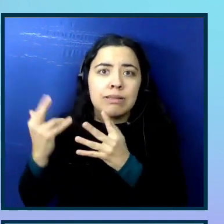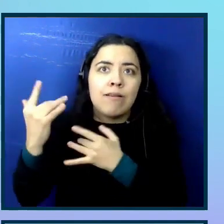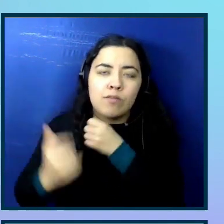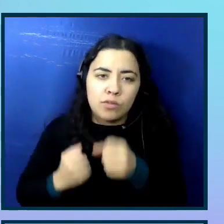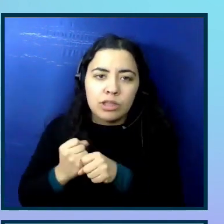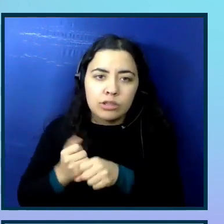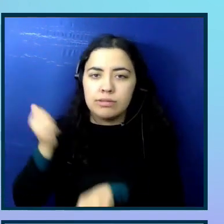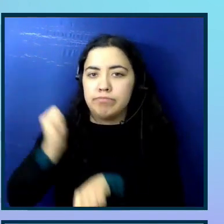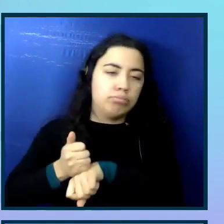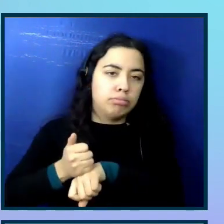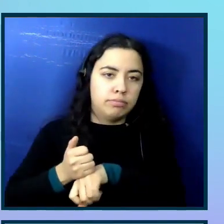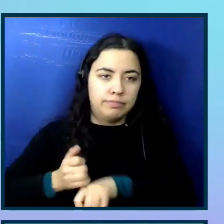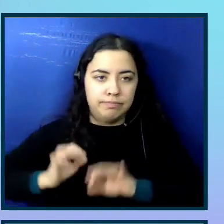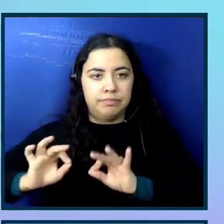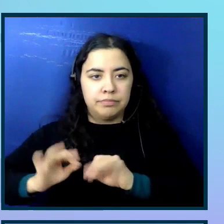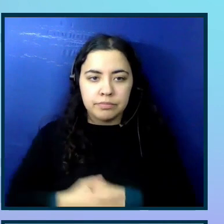So in the first phase of the project that we'll share